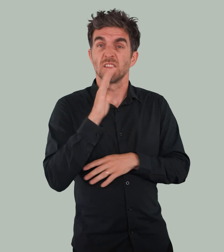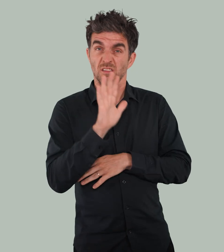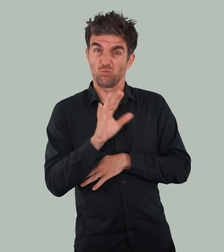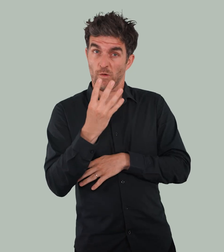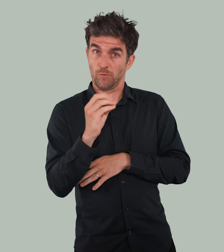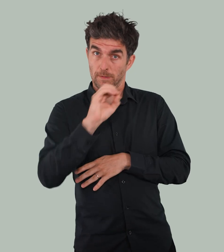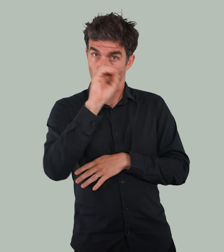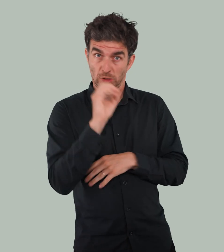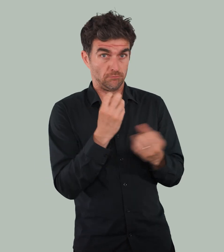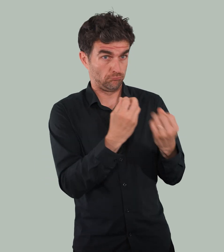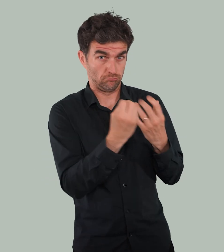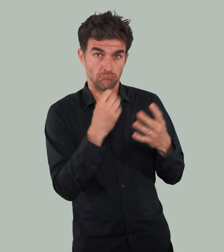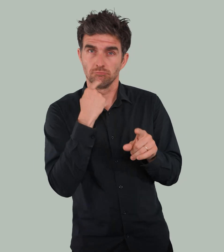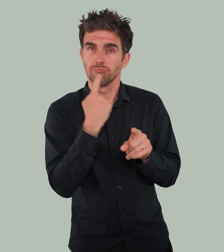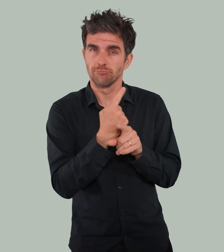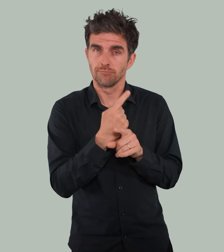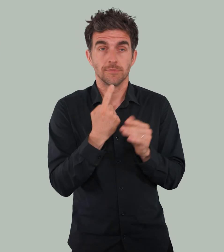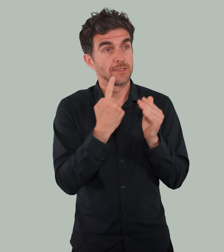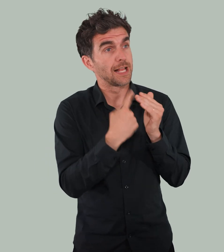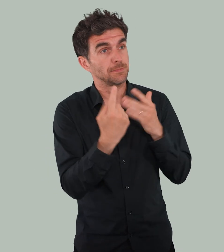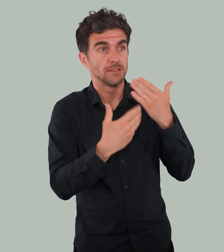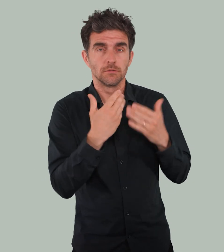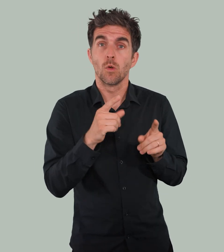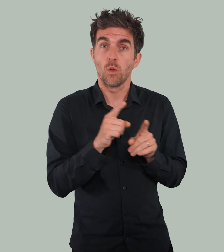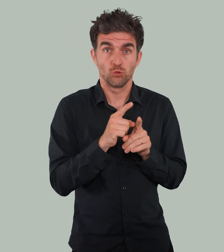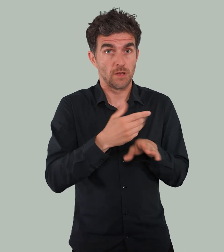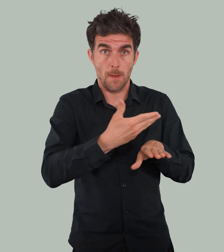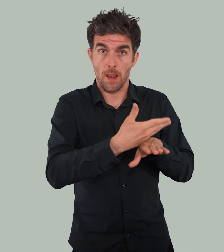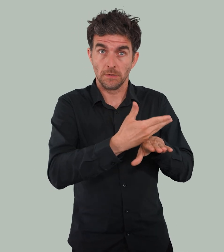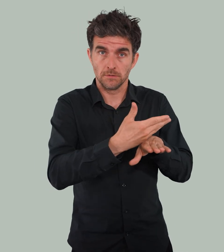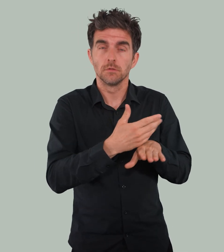with around 40% of submissions mentioning independence and employment.